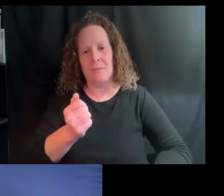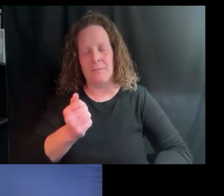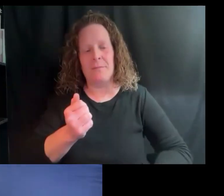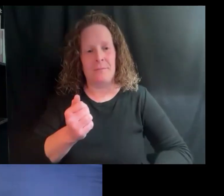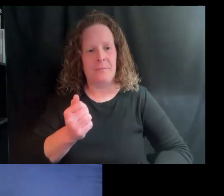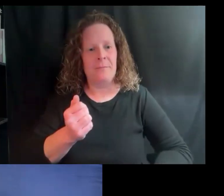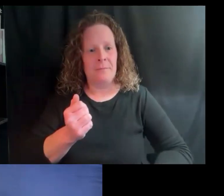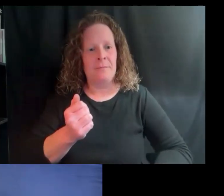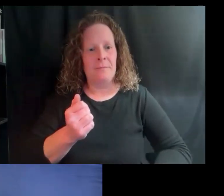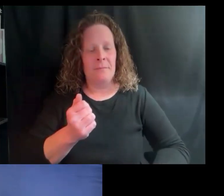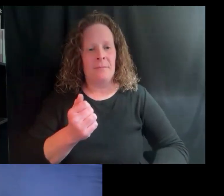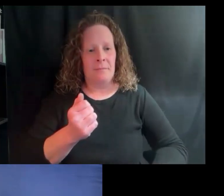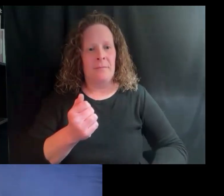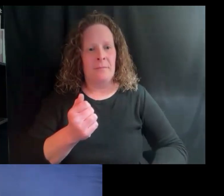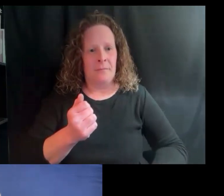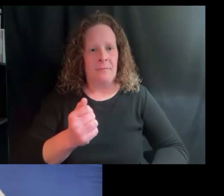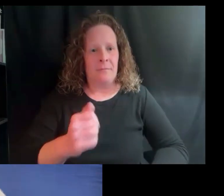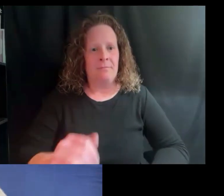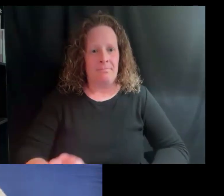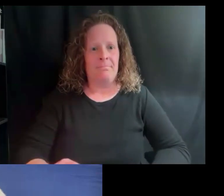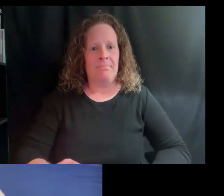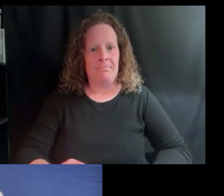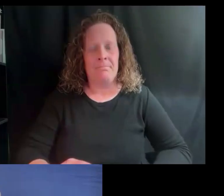need to give them equal access to their education